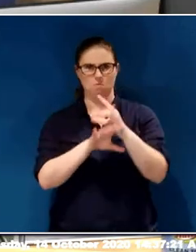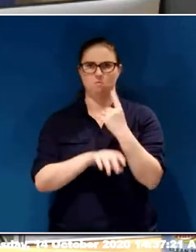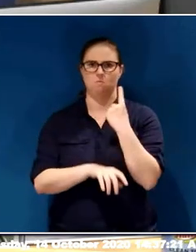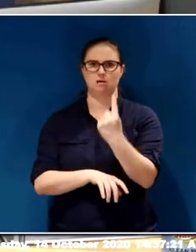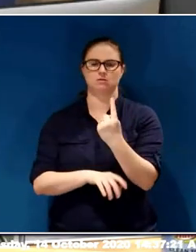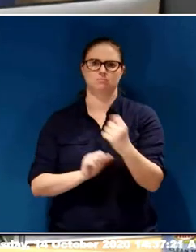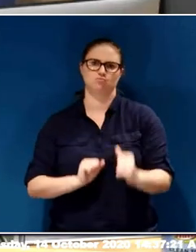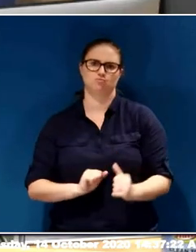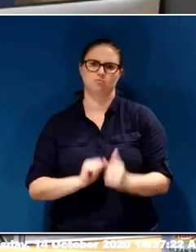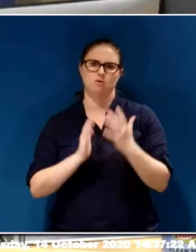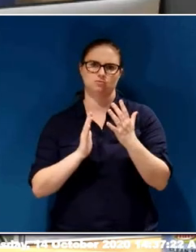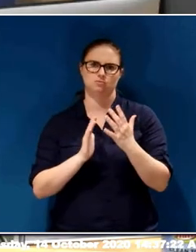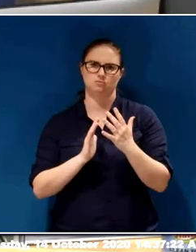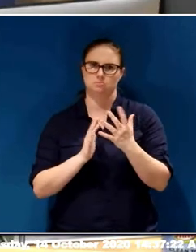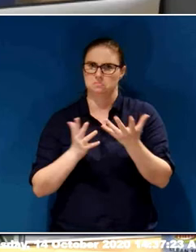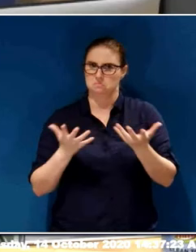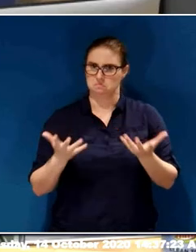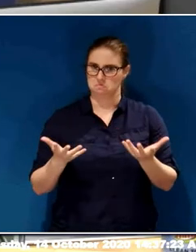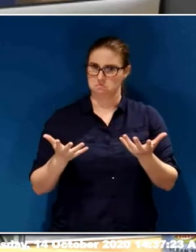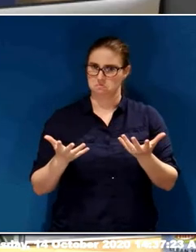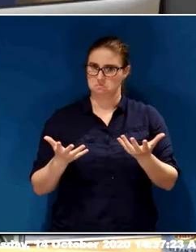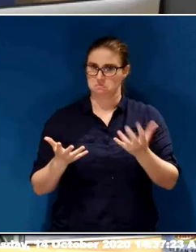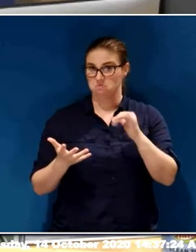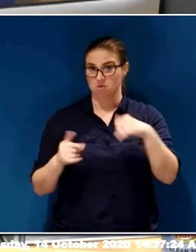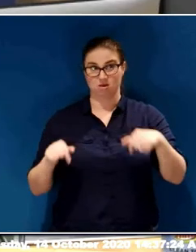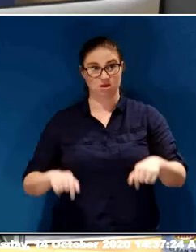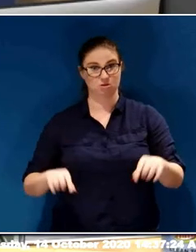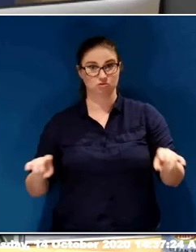Australia that do it somewhat better than other States, and if we had a